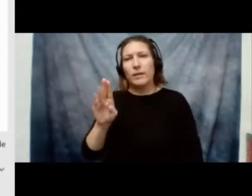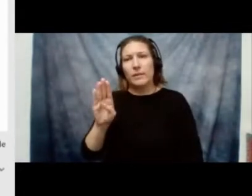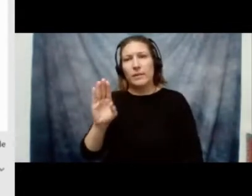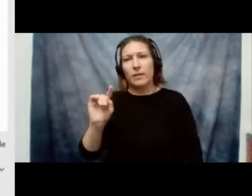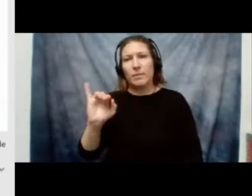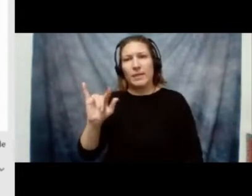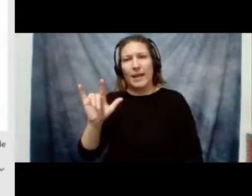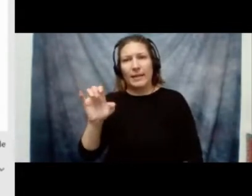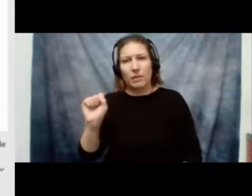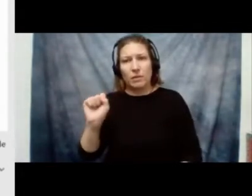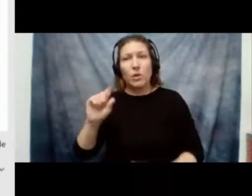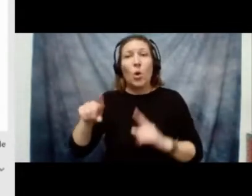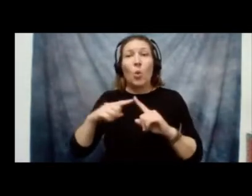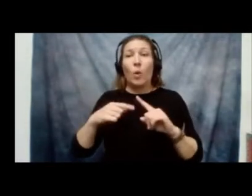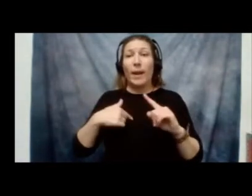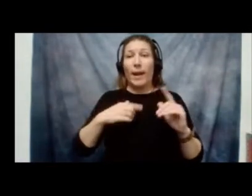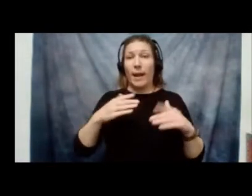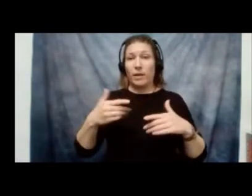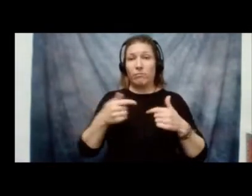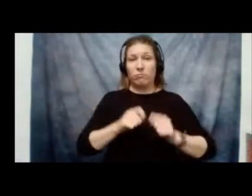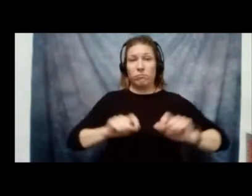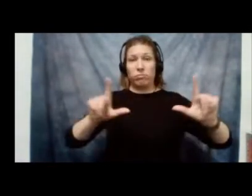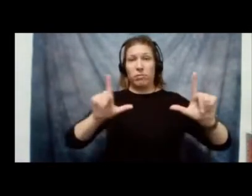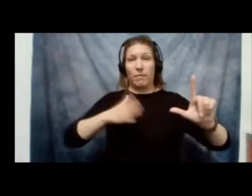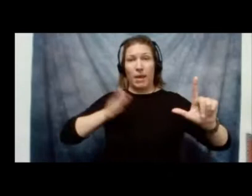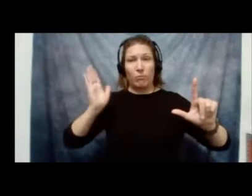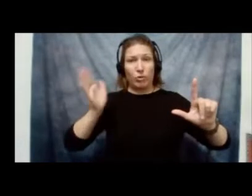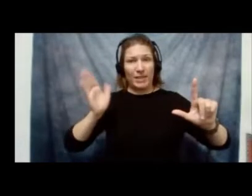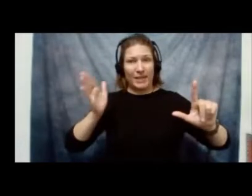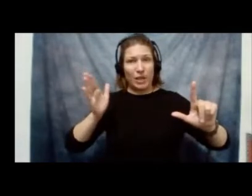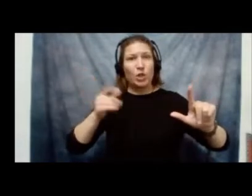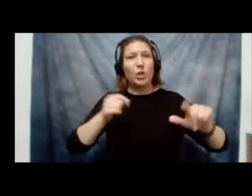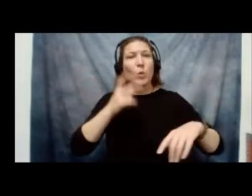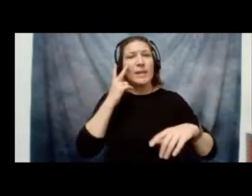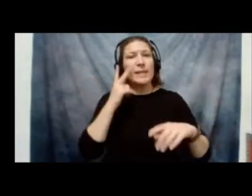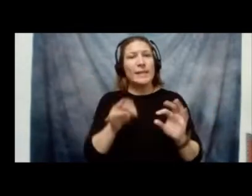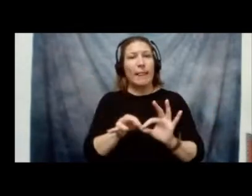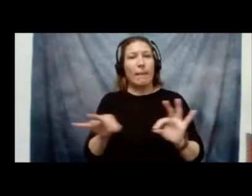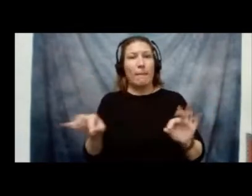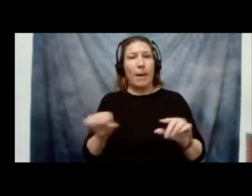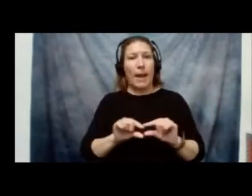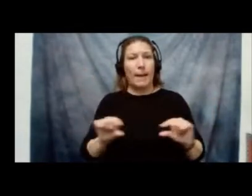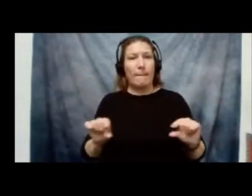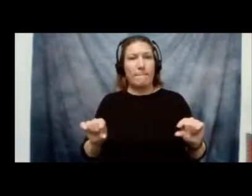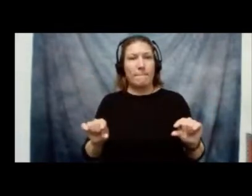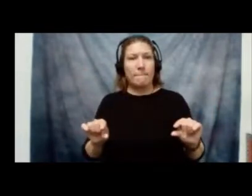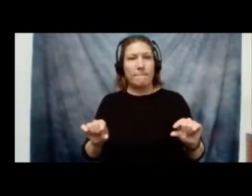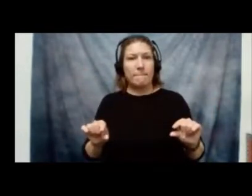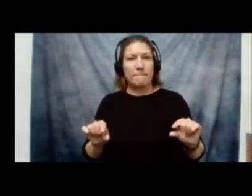presentation then you will see at the bottom that it actually comes up with